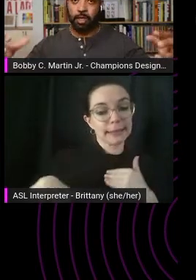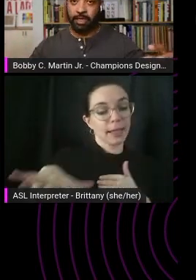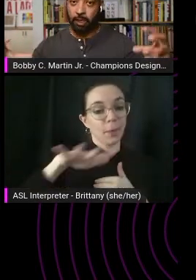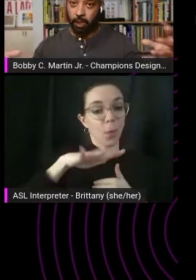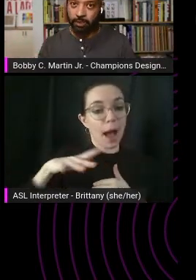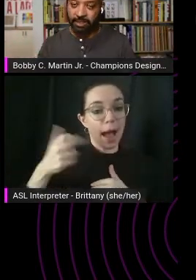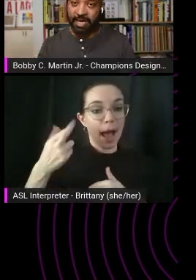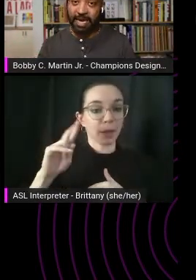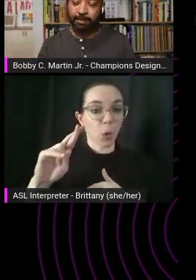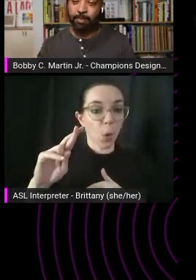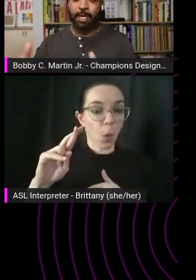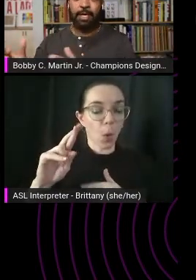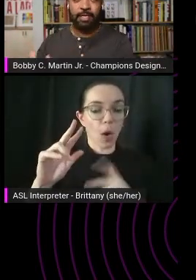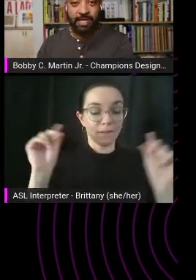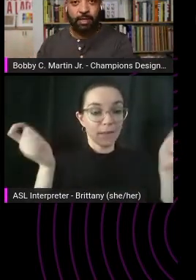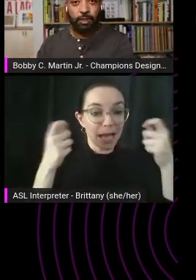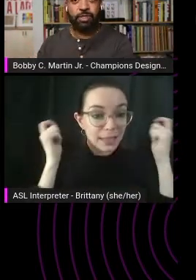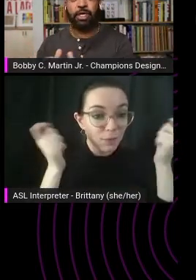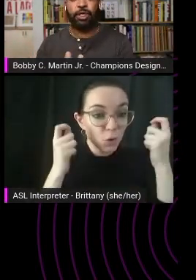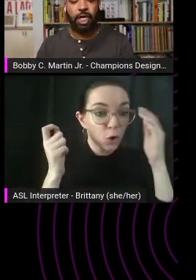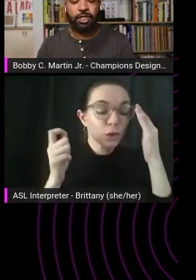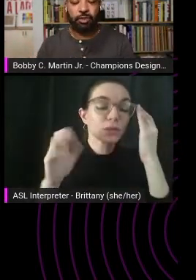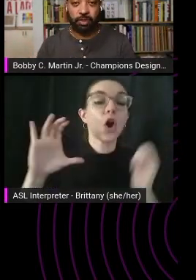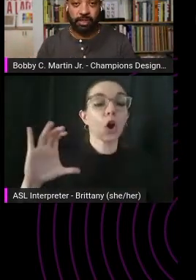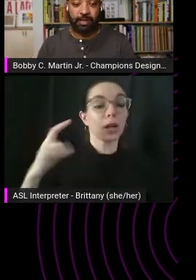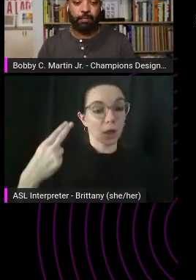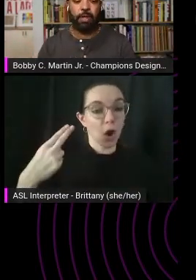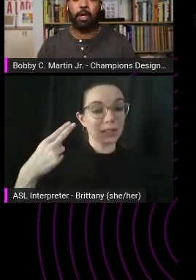Carnegie Hall's name is now used in conjunction with that.